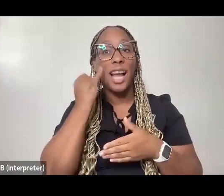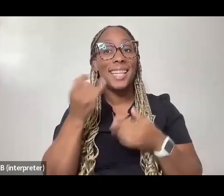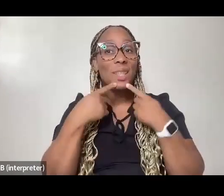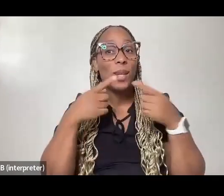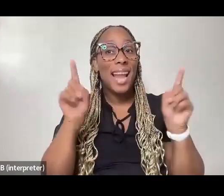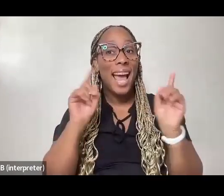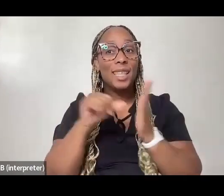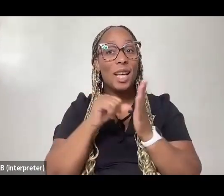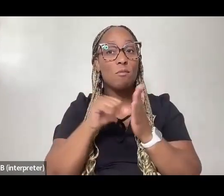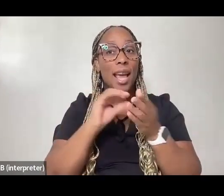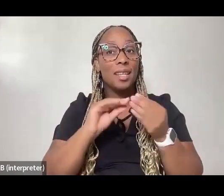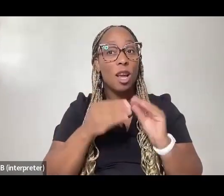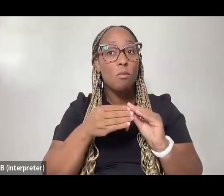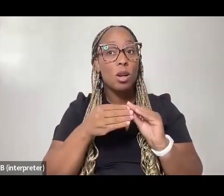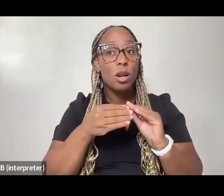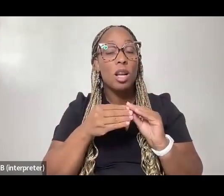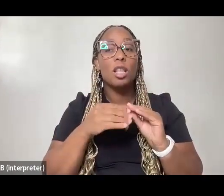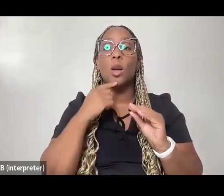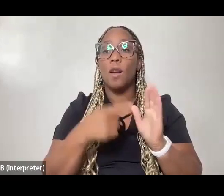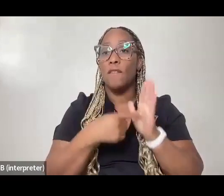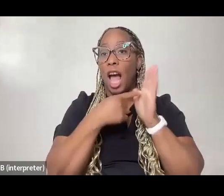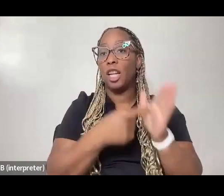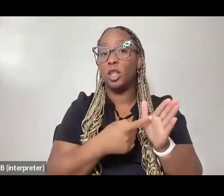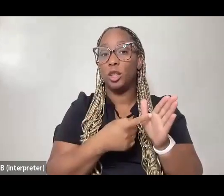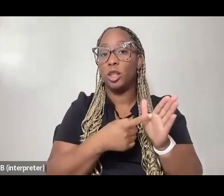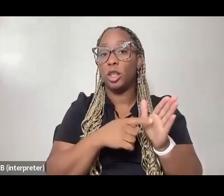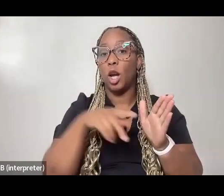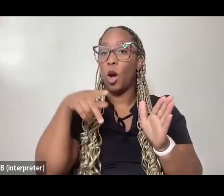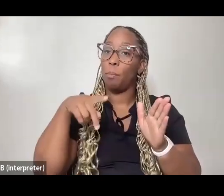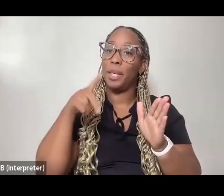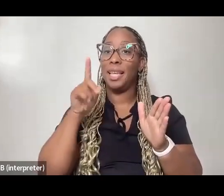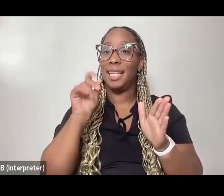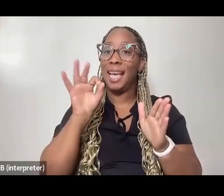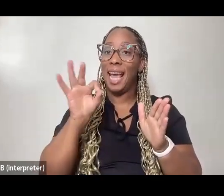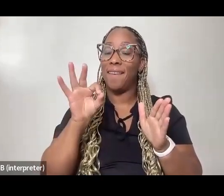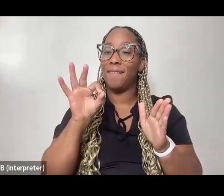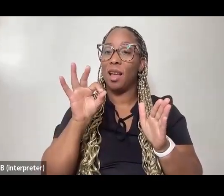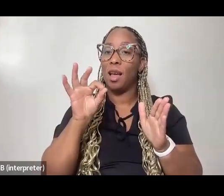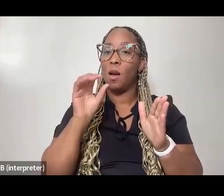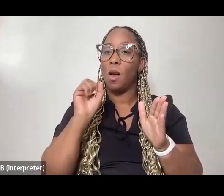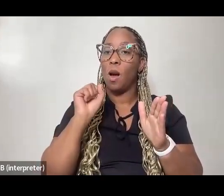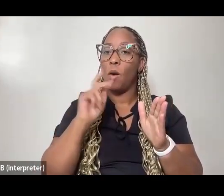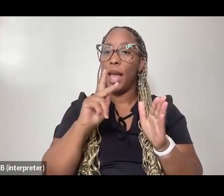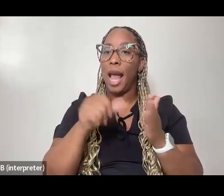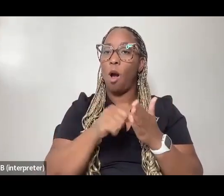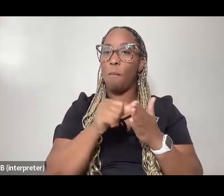page number. So if I'm showing you a PDF and be like, okay, let's all go and look at page two here.